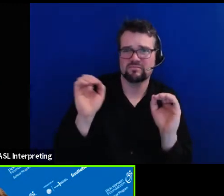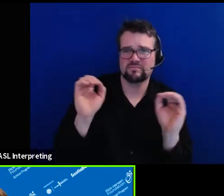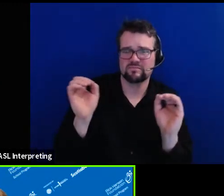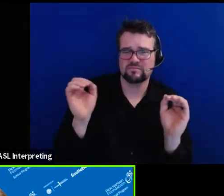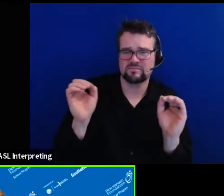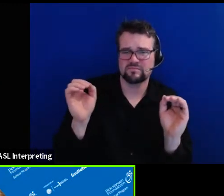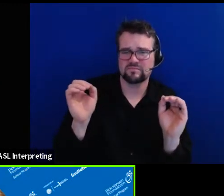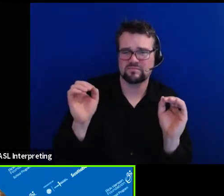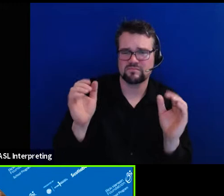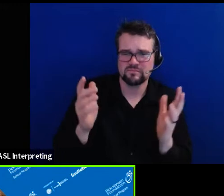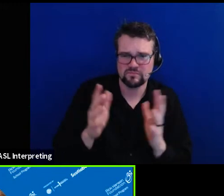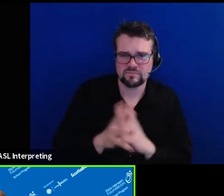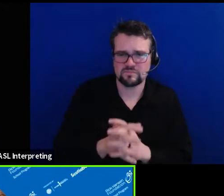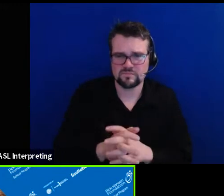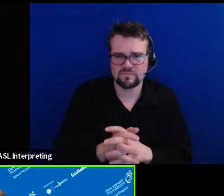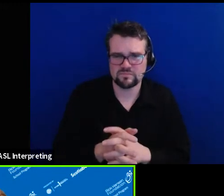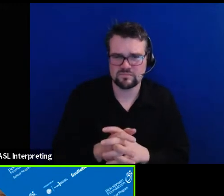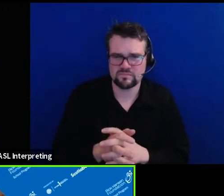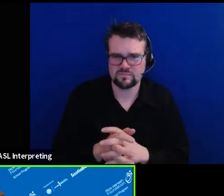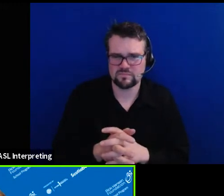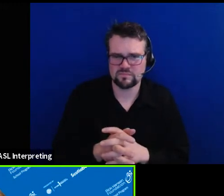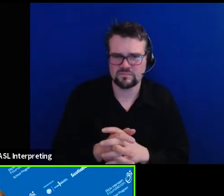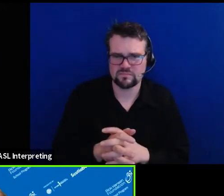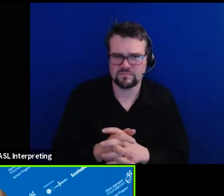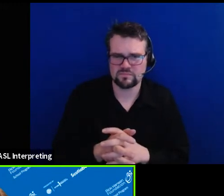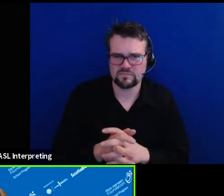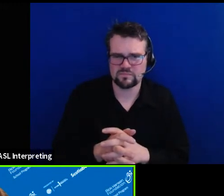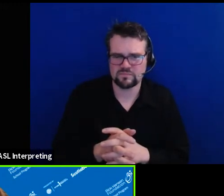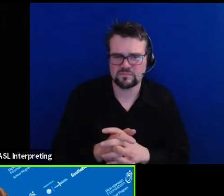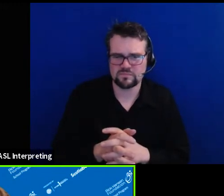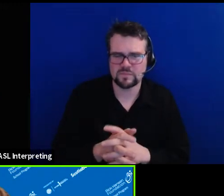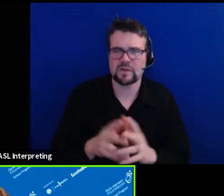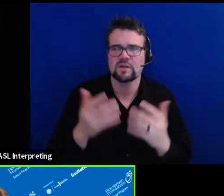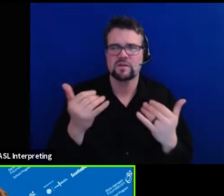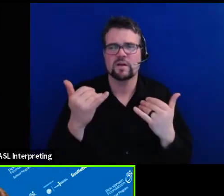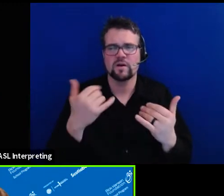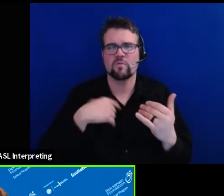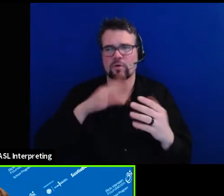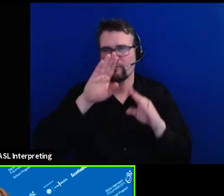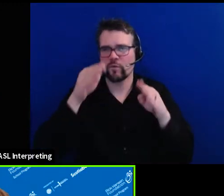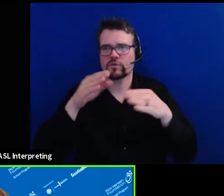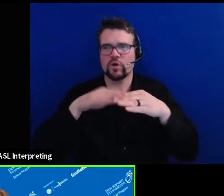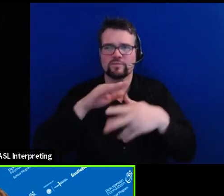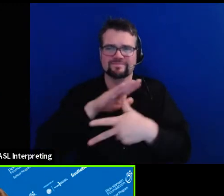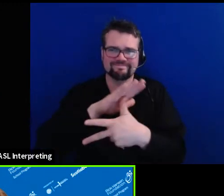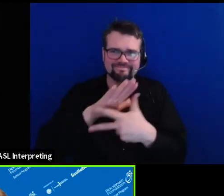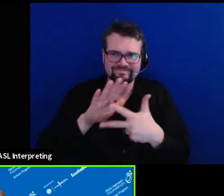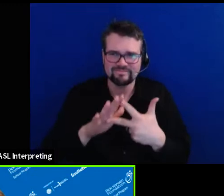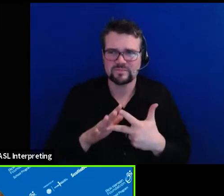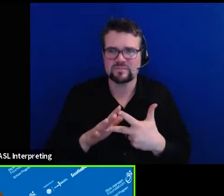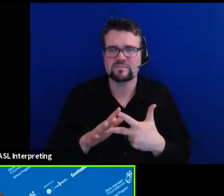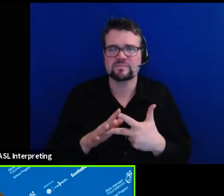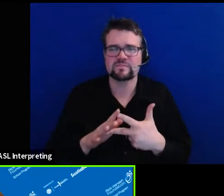THAT IMPACTS PEOPLE'S LIVES. WE'RE FOCUSSING OUR EFFORTS ON THOSE THREE. THIS IS CERTAINLY SOMETHING THAT